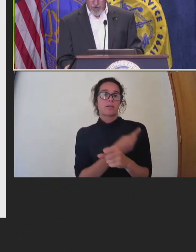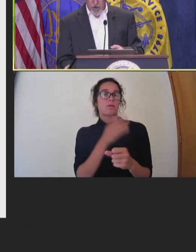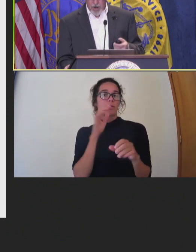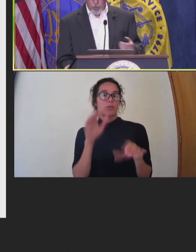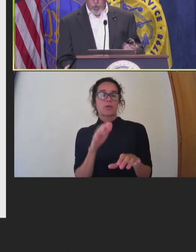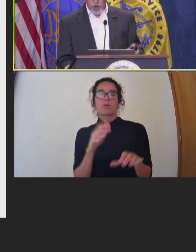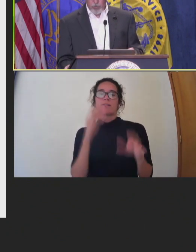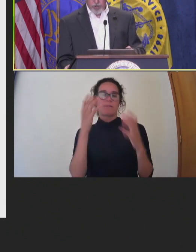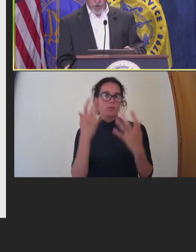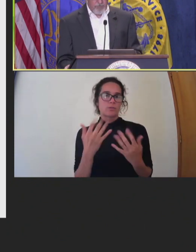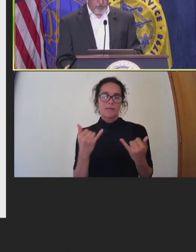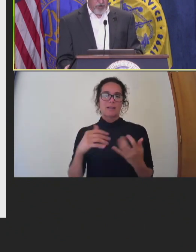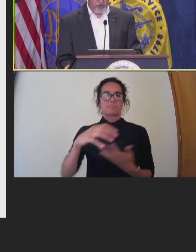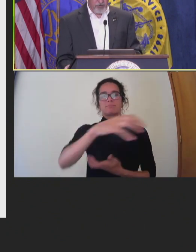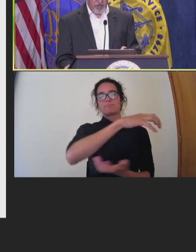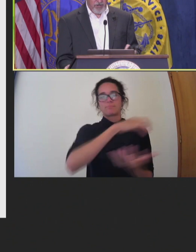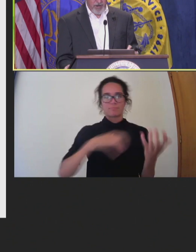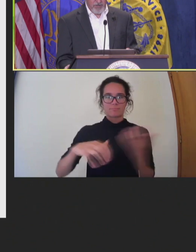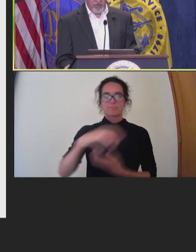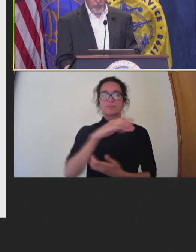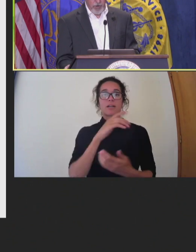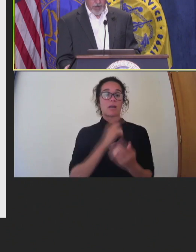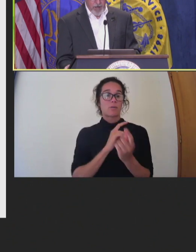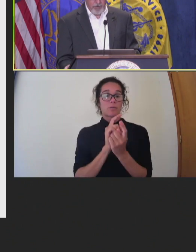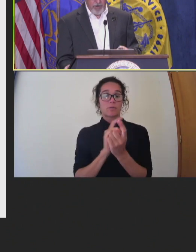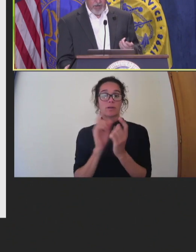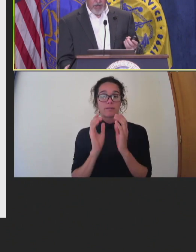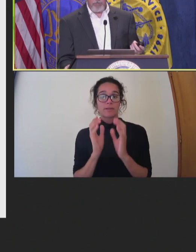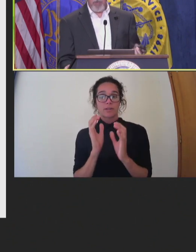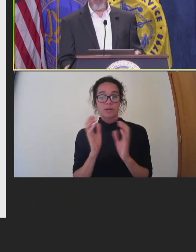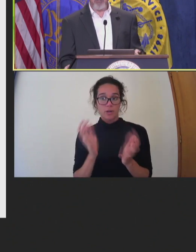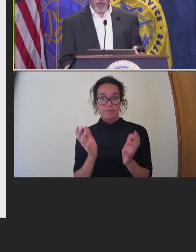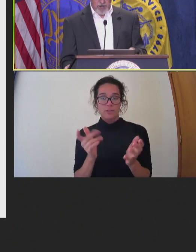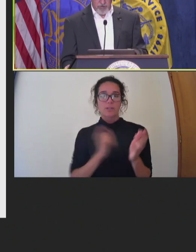Our one-on-one conversations need to take this into account, and messaging needs to